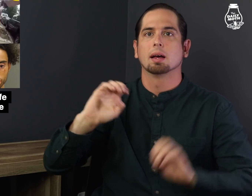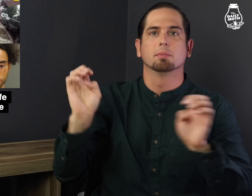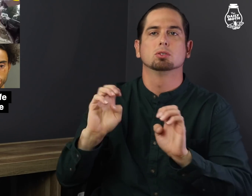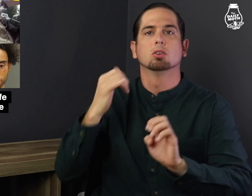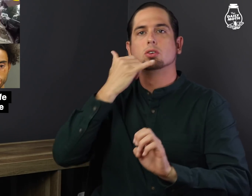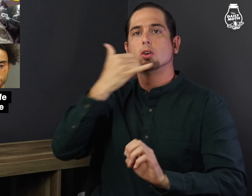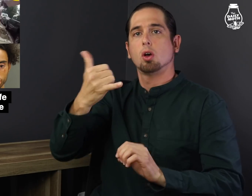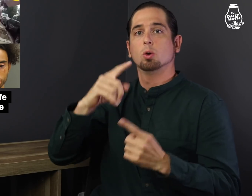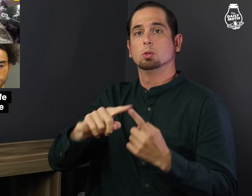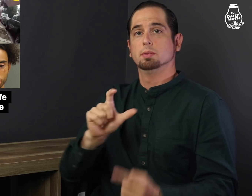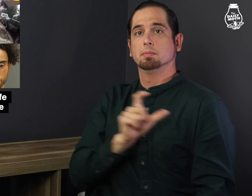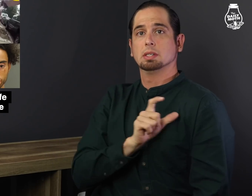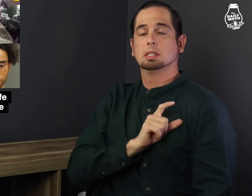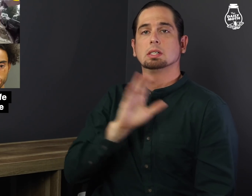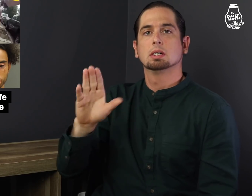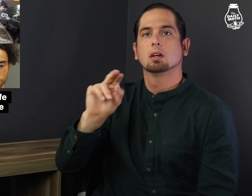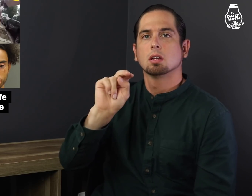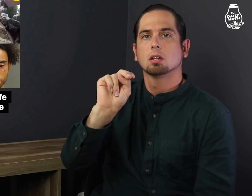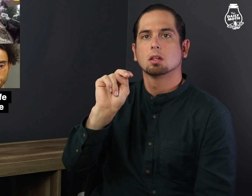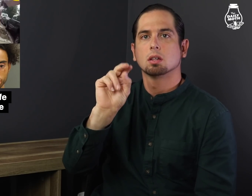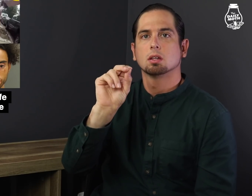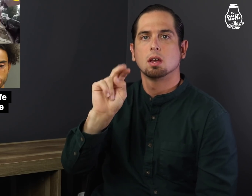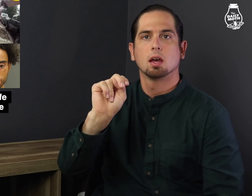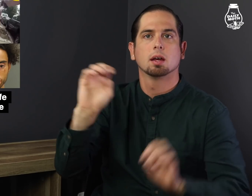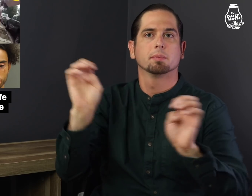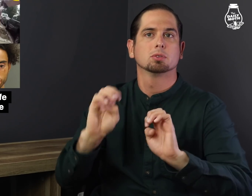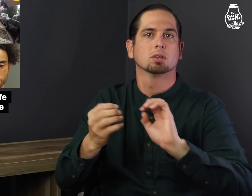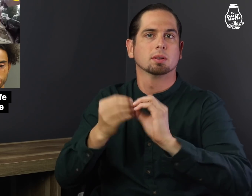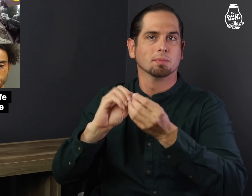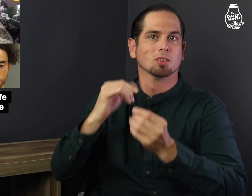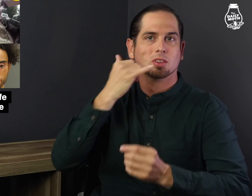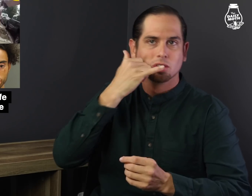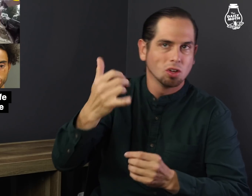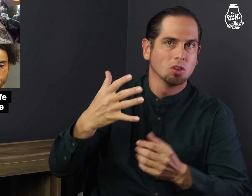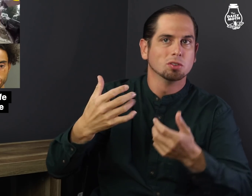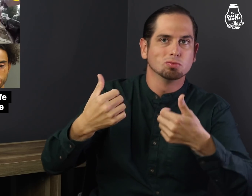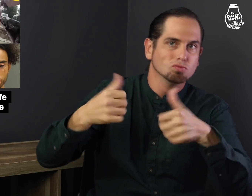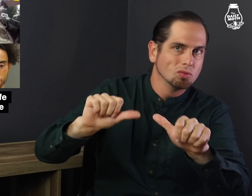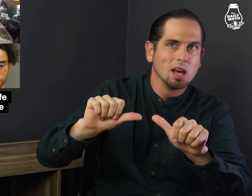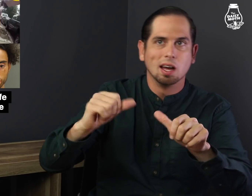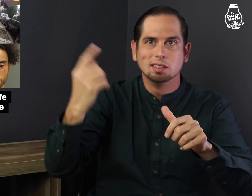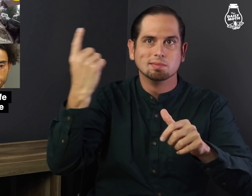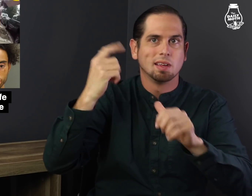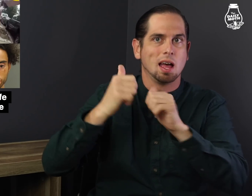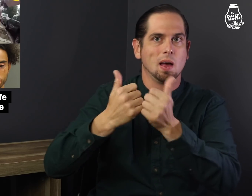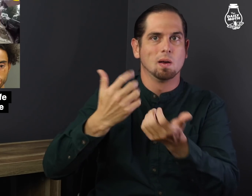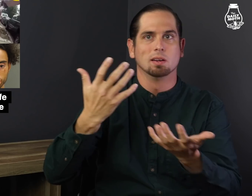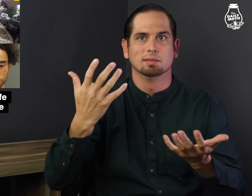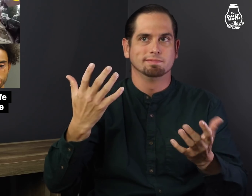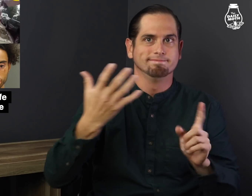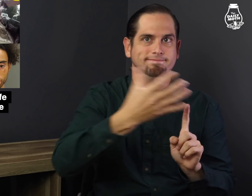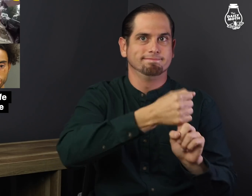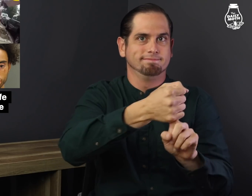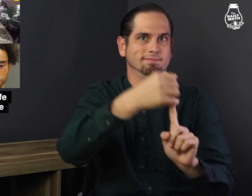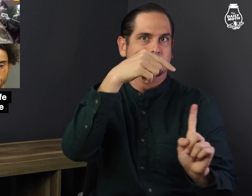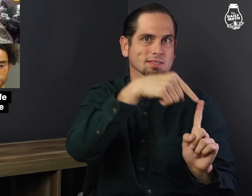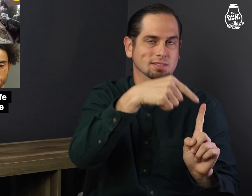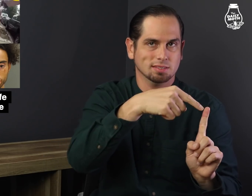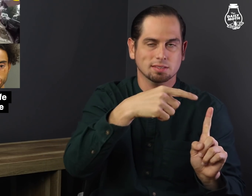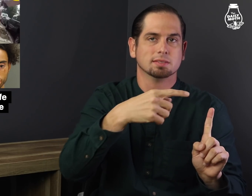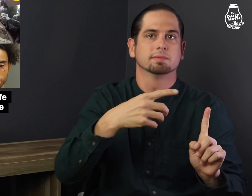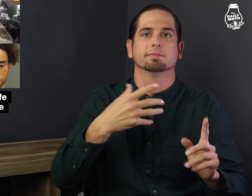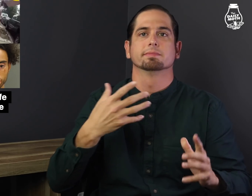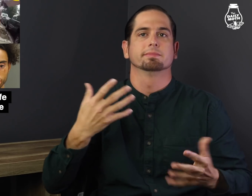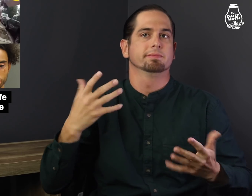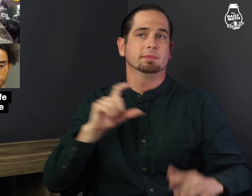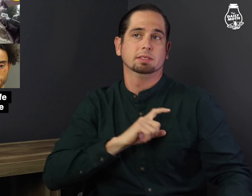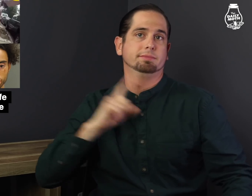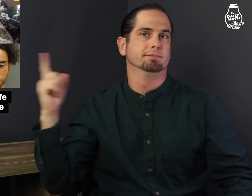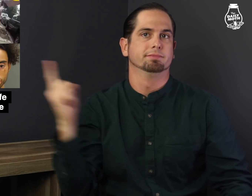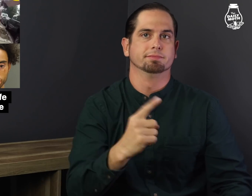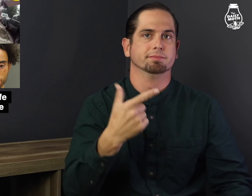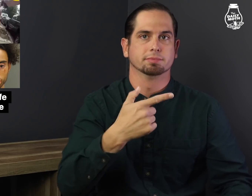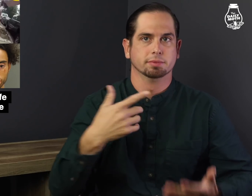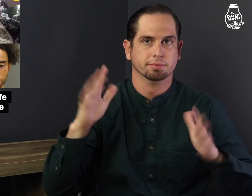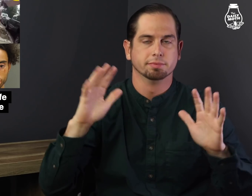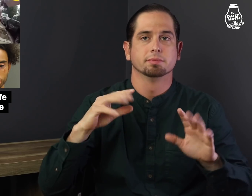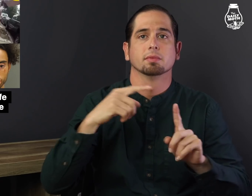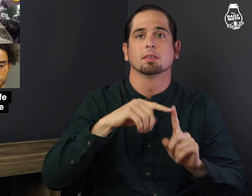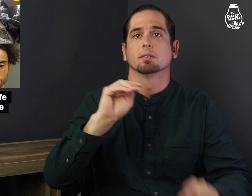to police's non-emergency number to try and get him help.